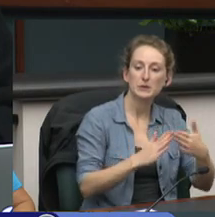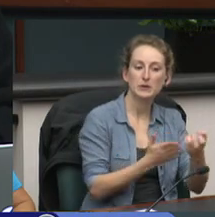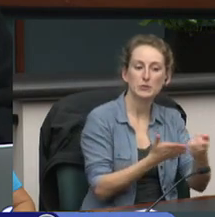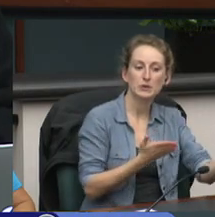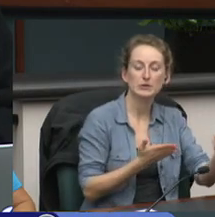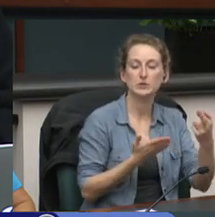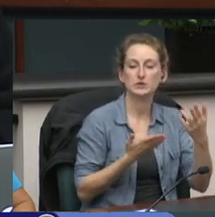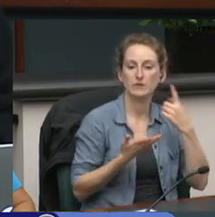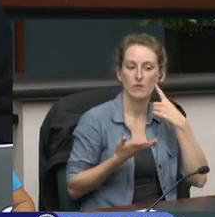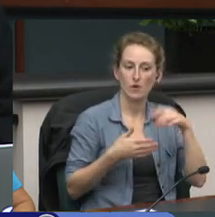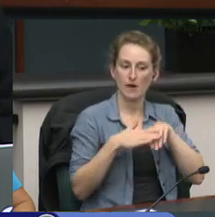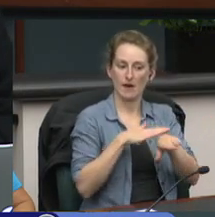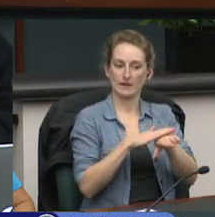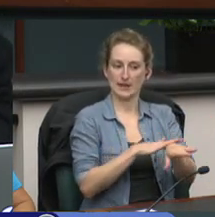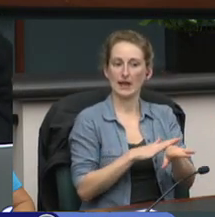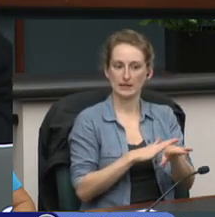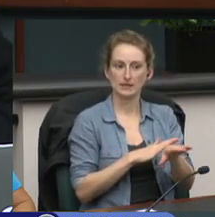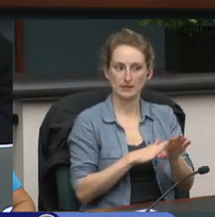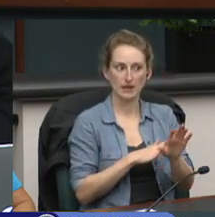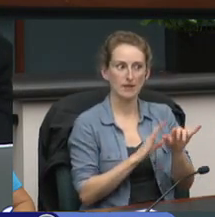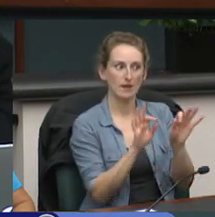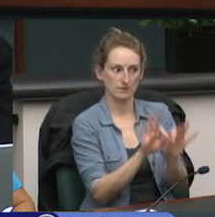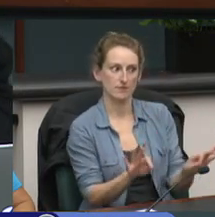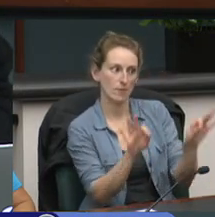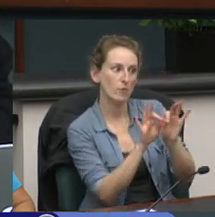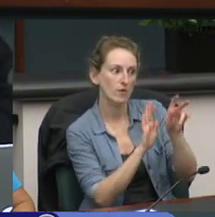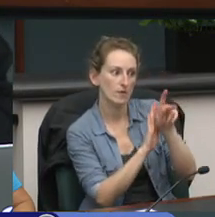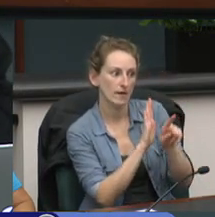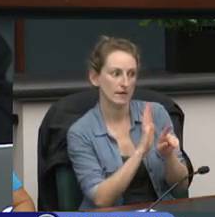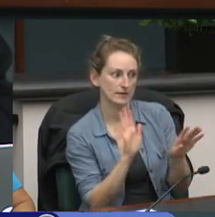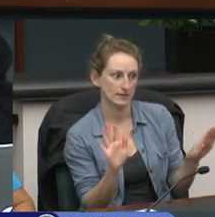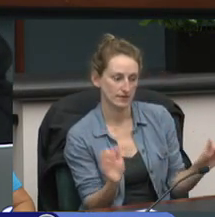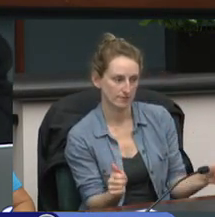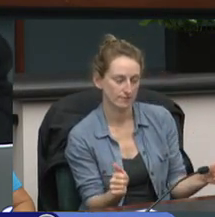here's an important policy that I think we should be spending more time on and